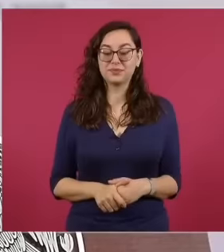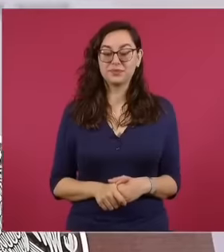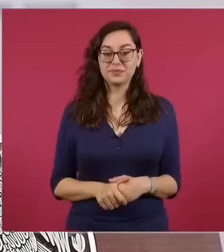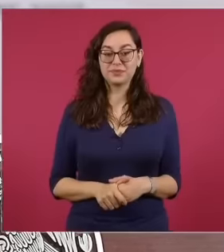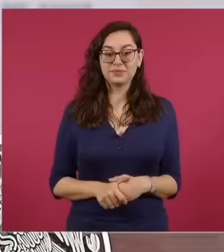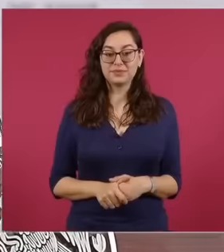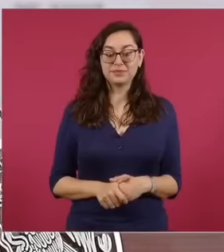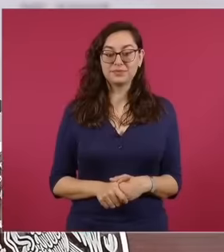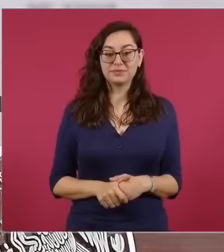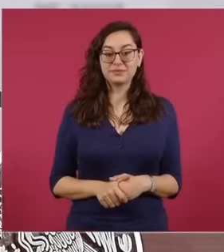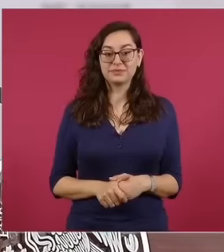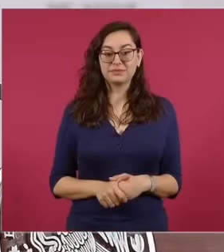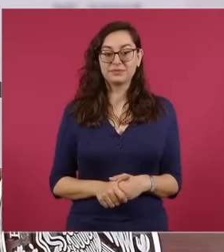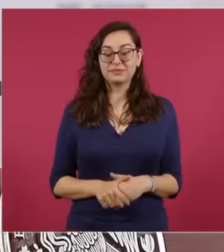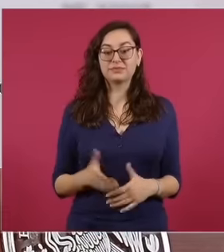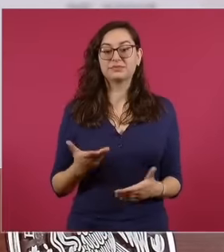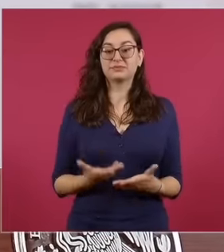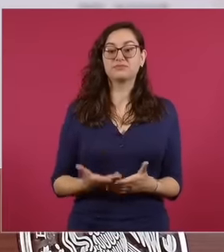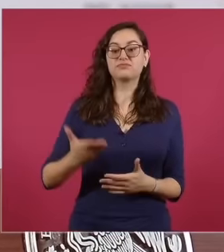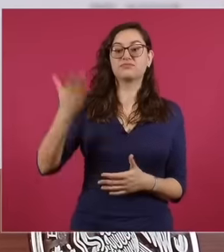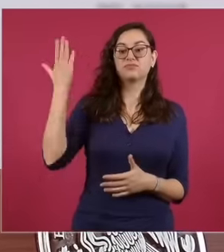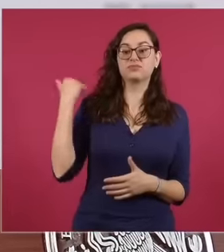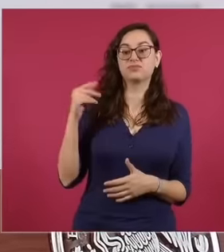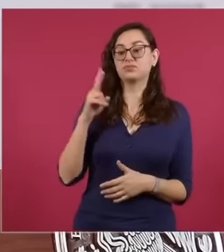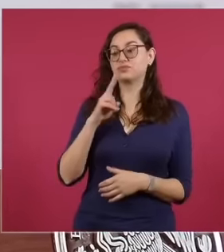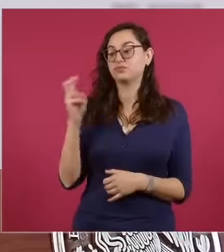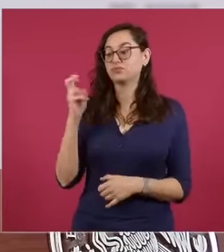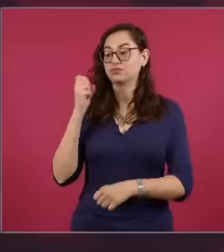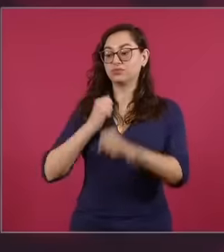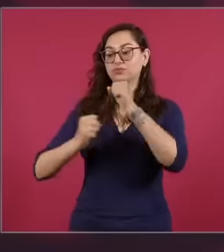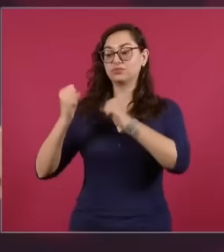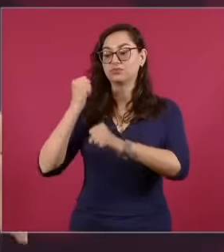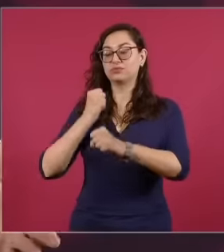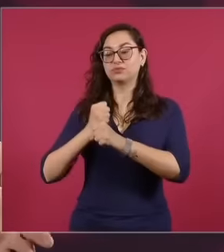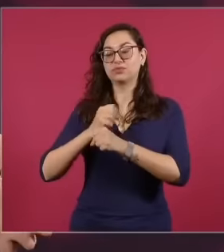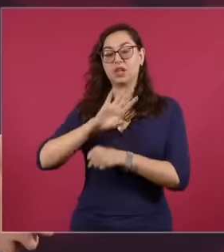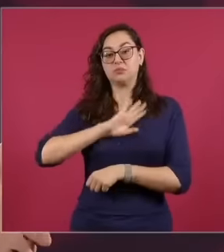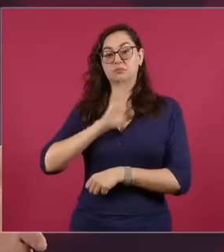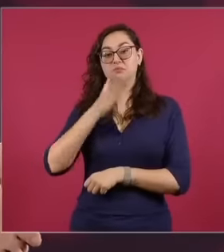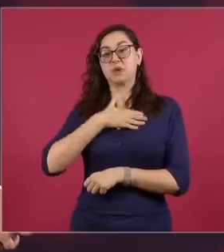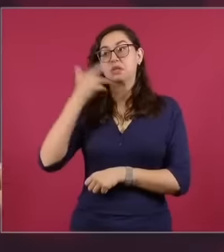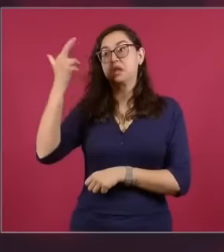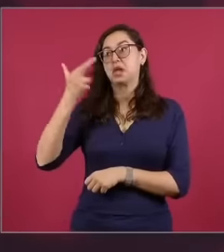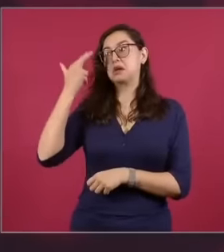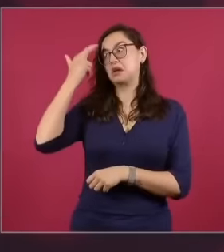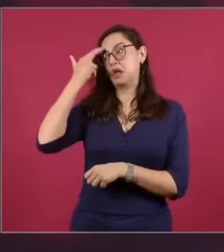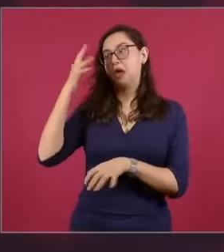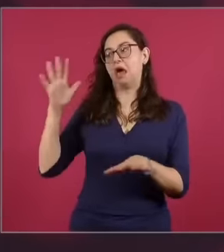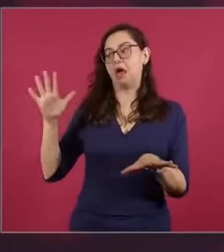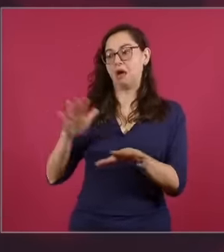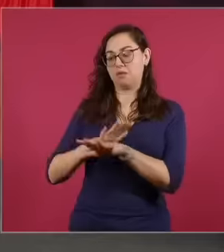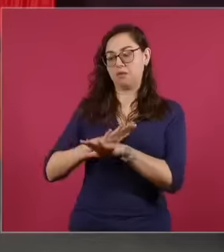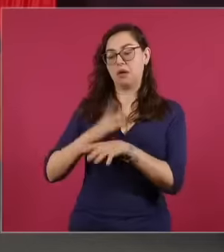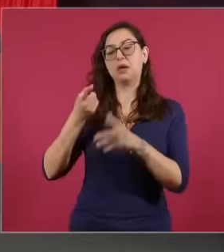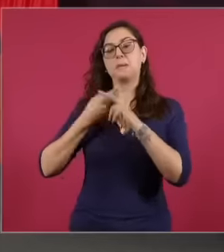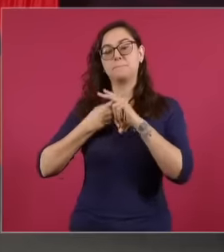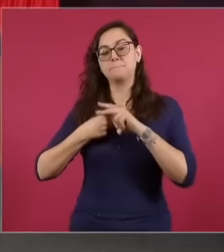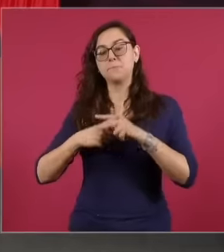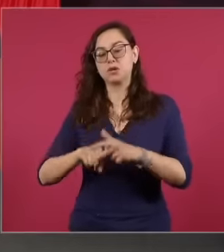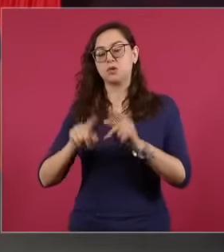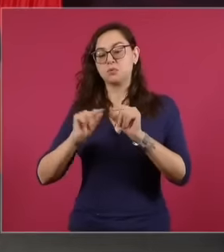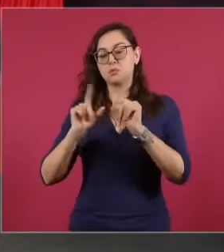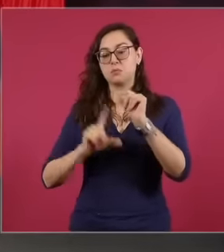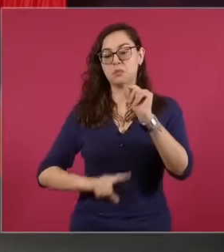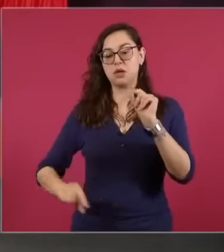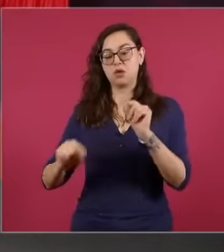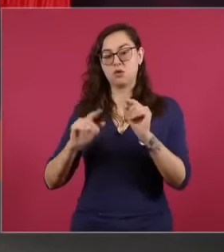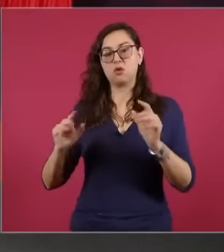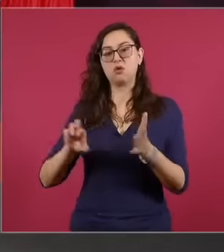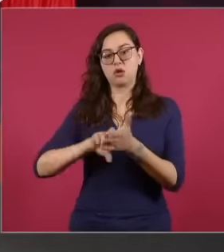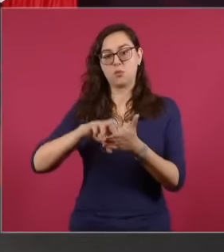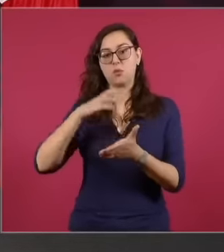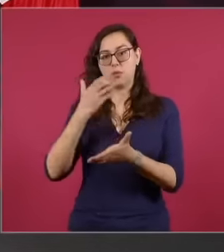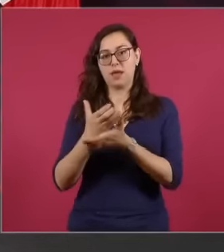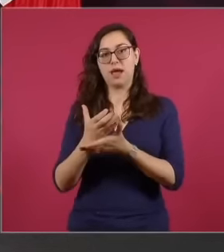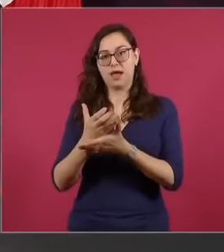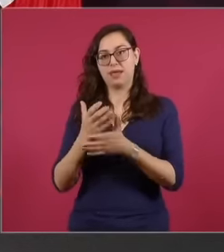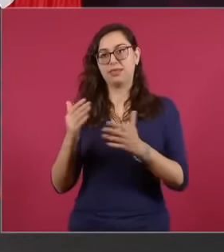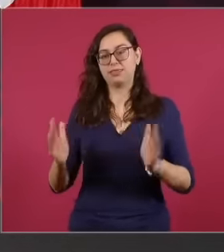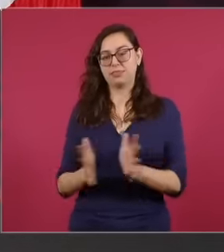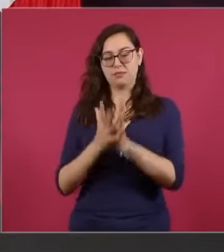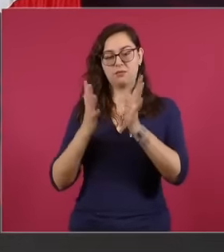. Next month